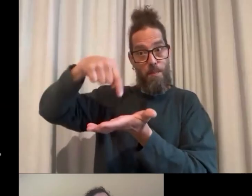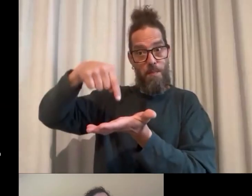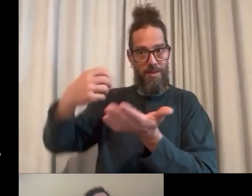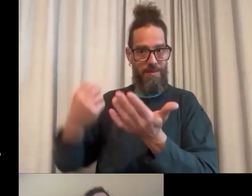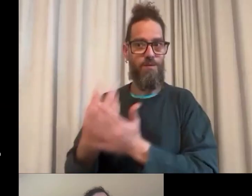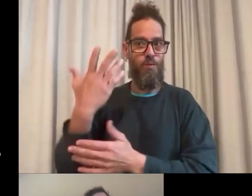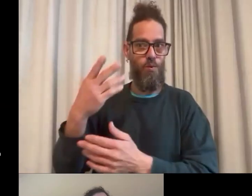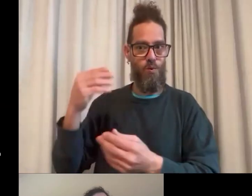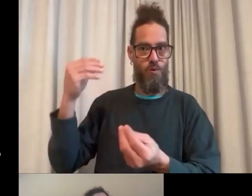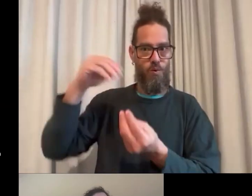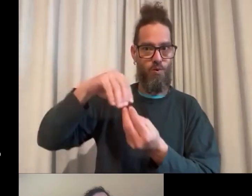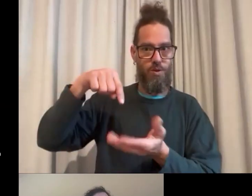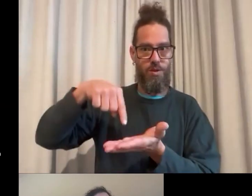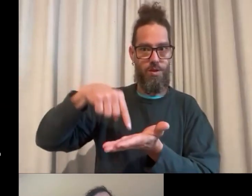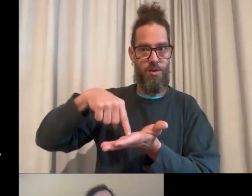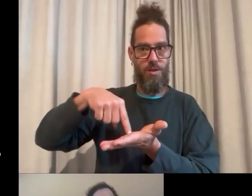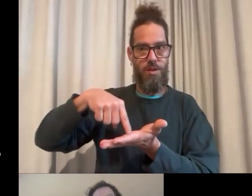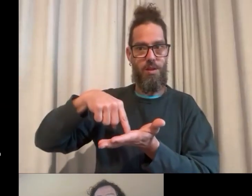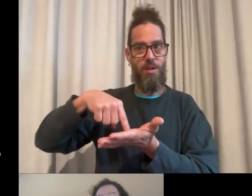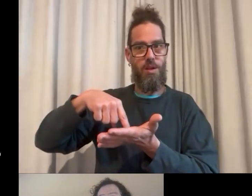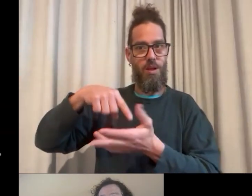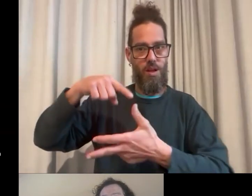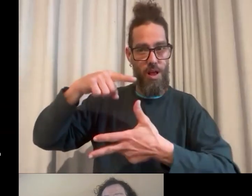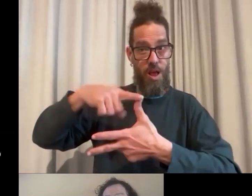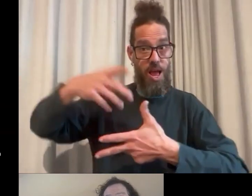Medium size is a new term. So the large got split into two groups.